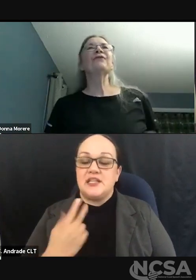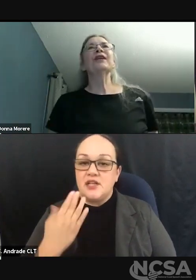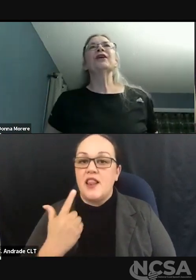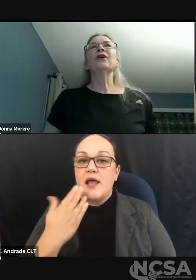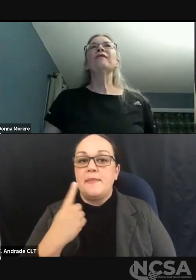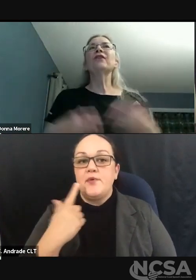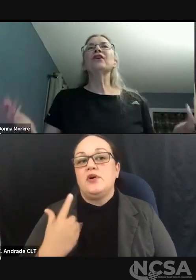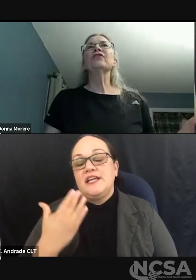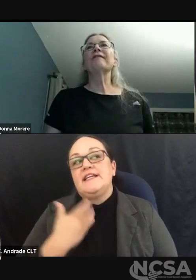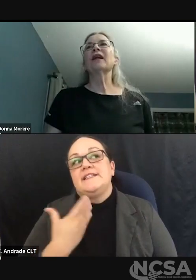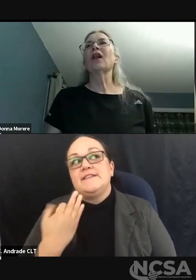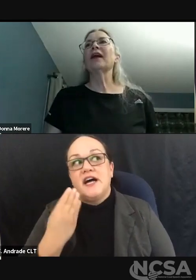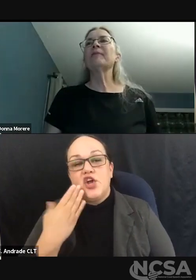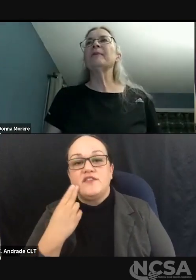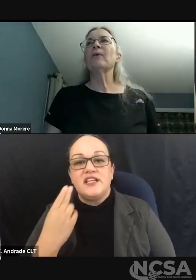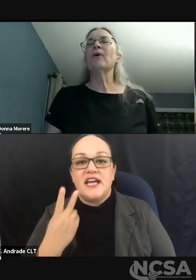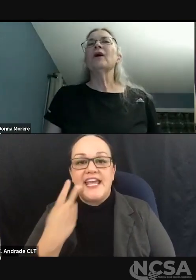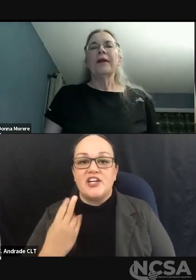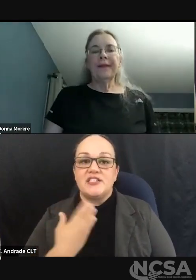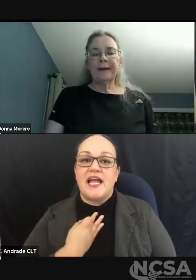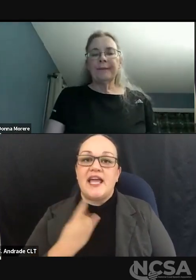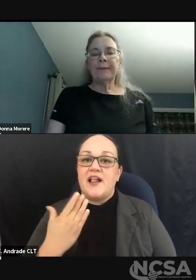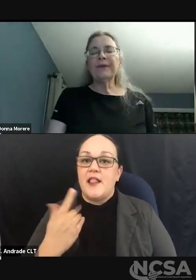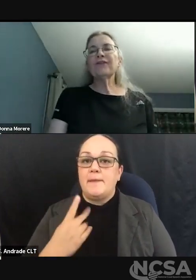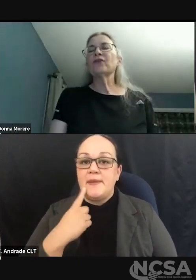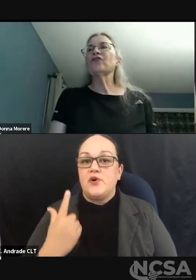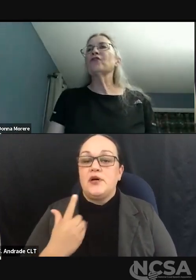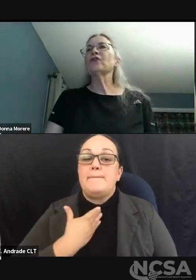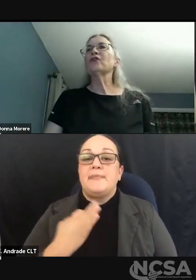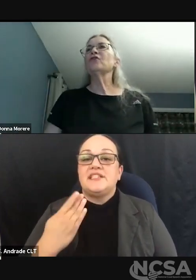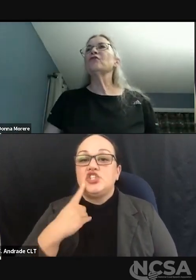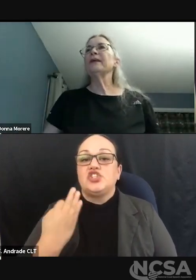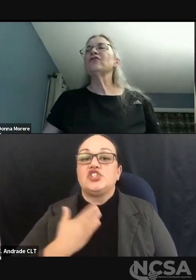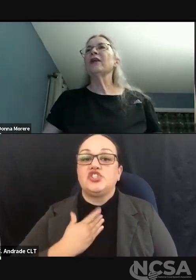And over the years I've had a lot of people that misunderstood Cued Speech,